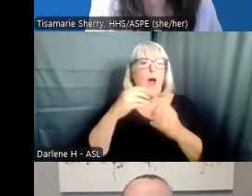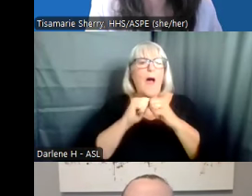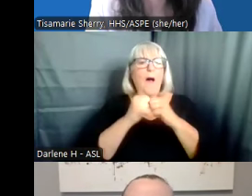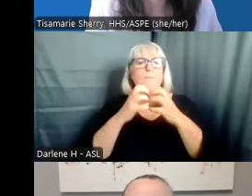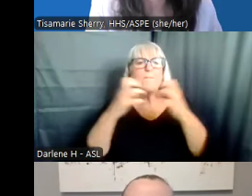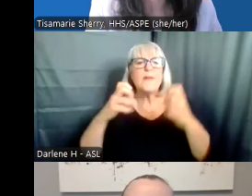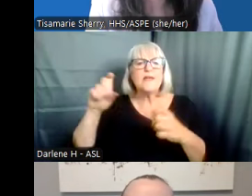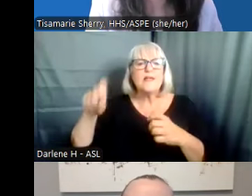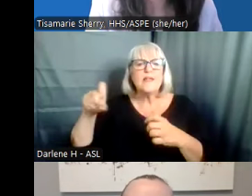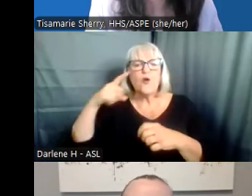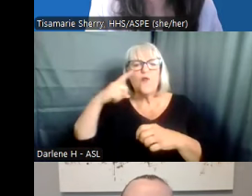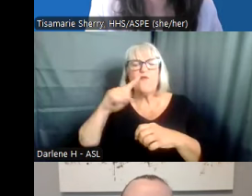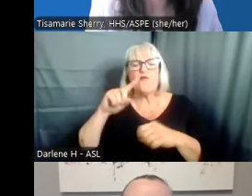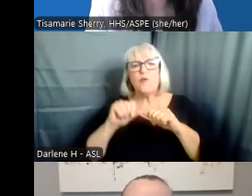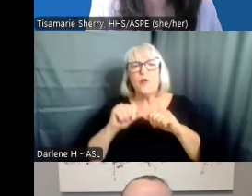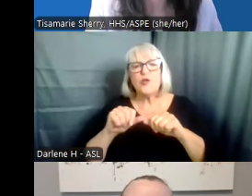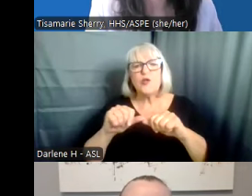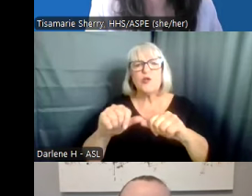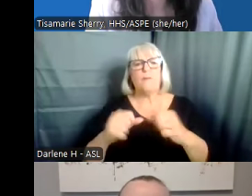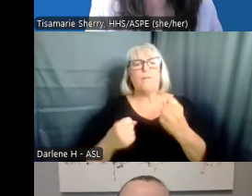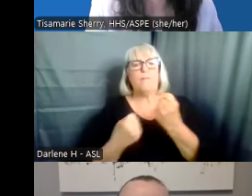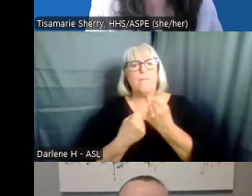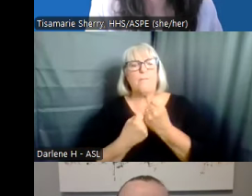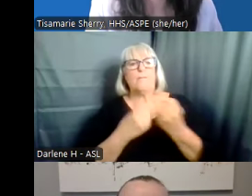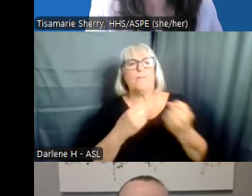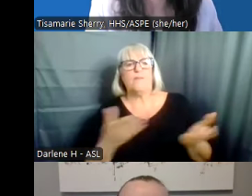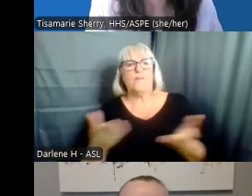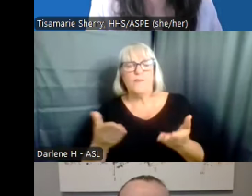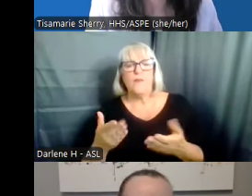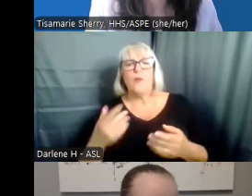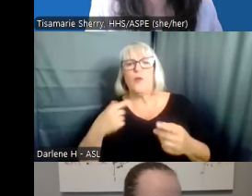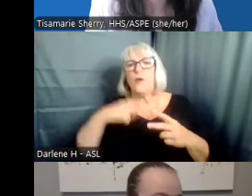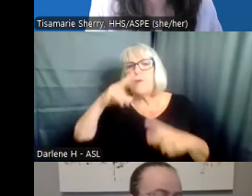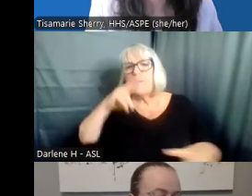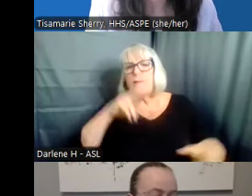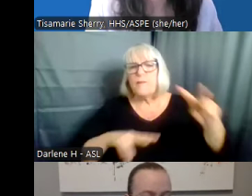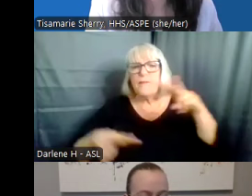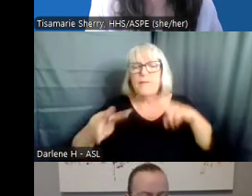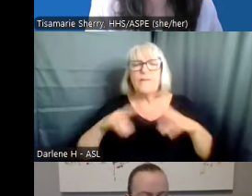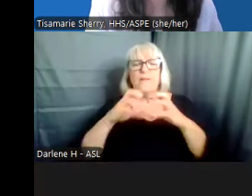and supports. We're also examining the most efficient and robust data collection efforts so that data